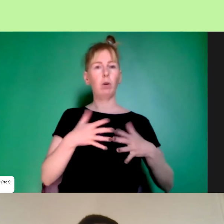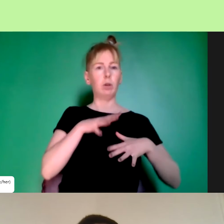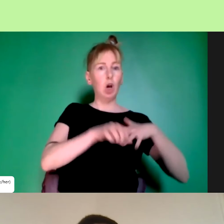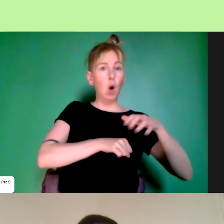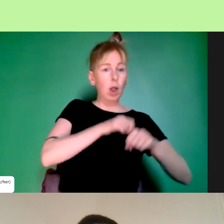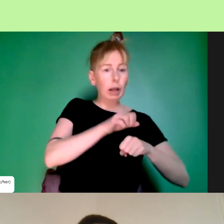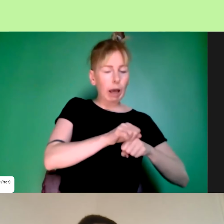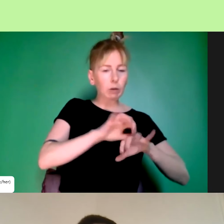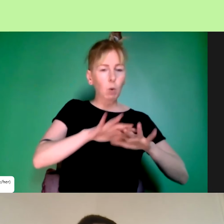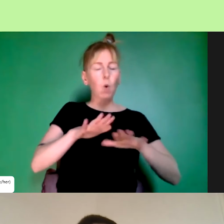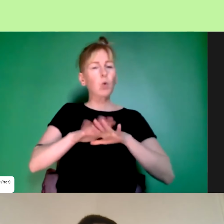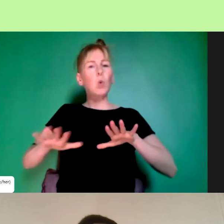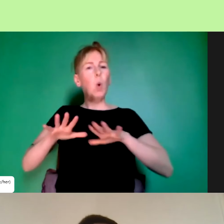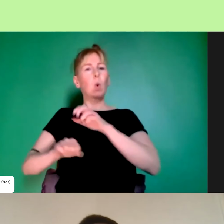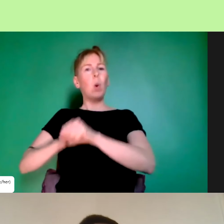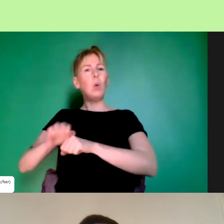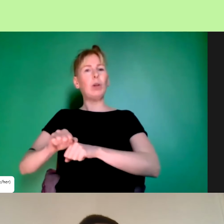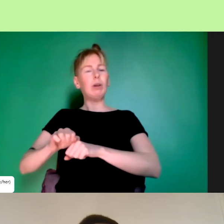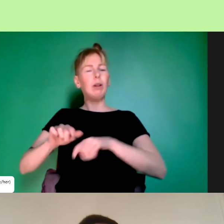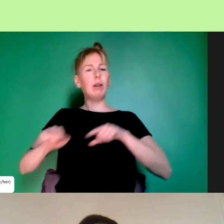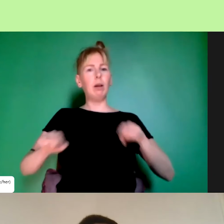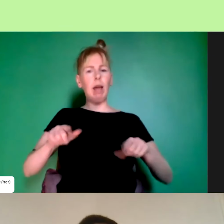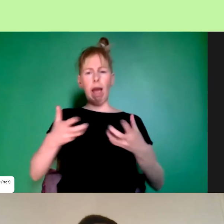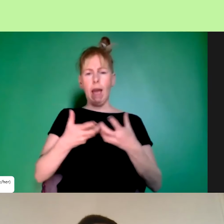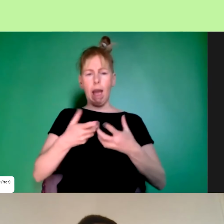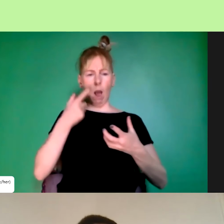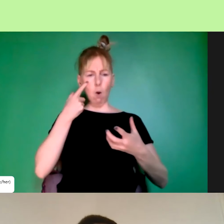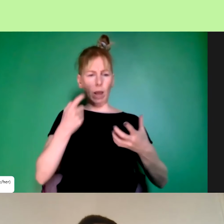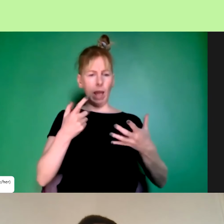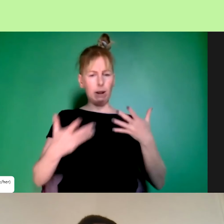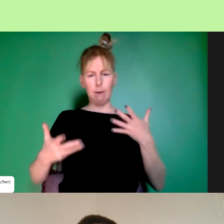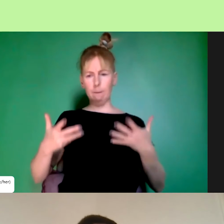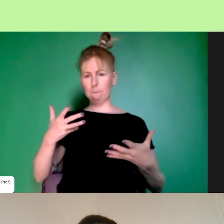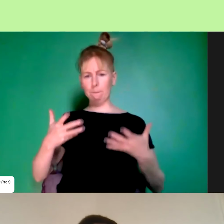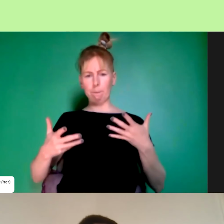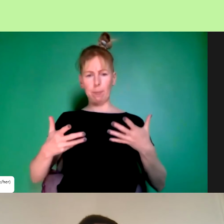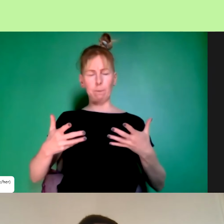actually take that and then how do I queer it? How do I even like, go there? Maybe that's